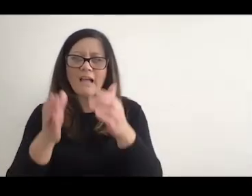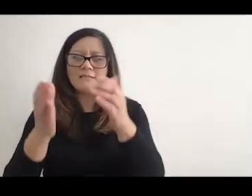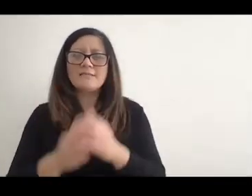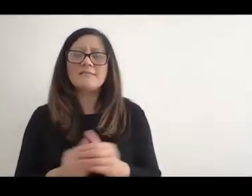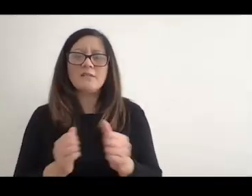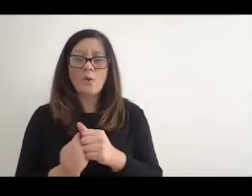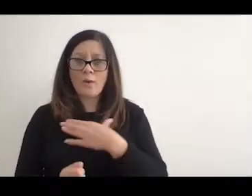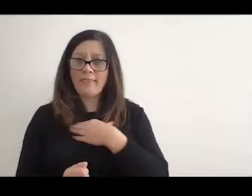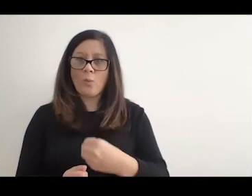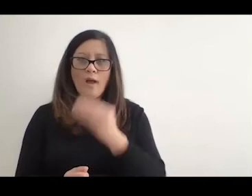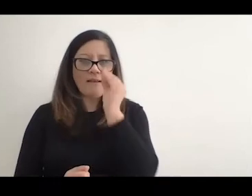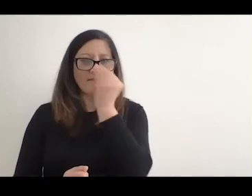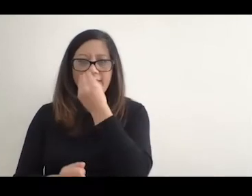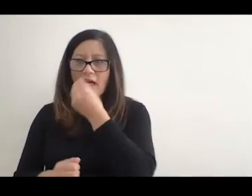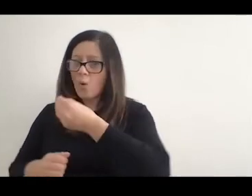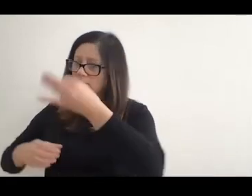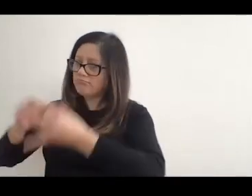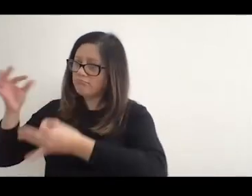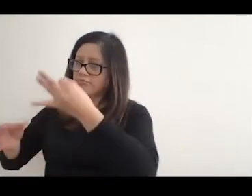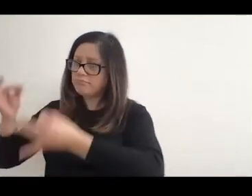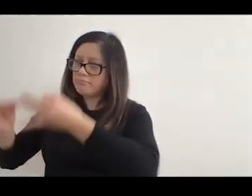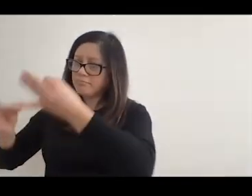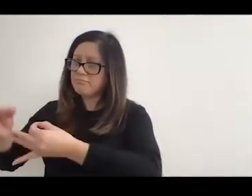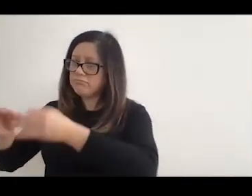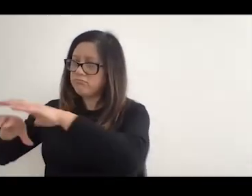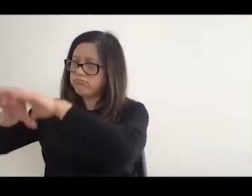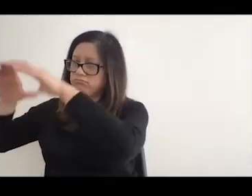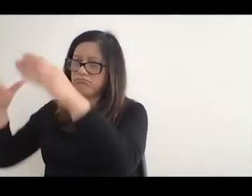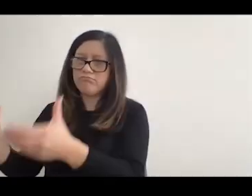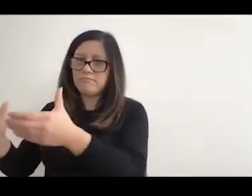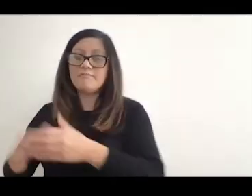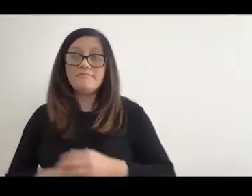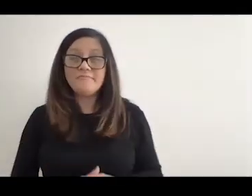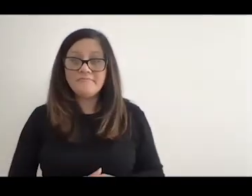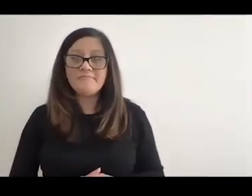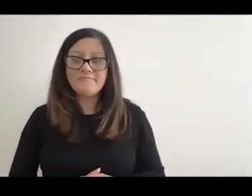are white Flowers in the vase cut short rounding the top of the vase.